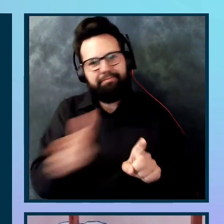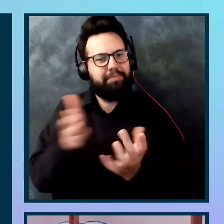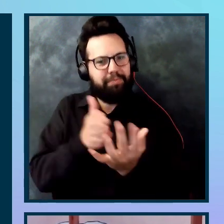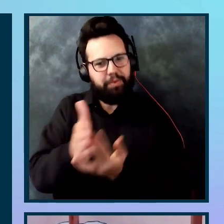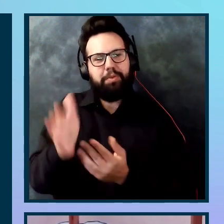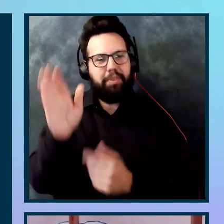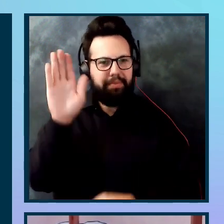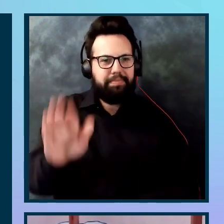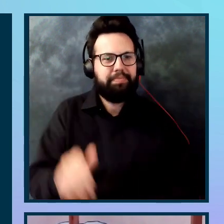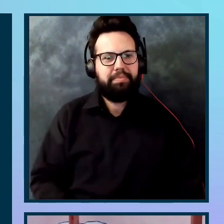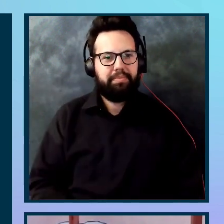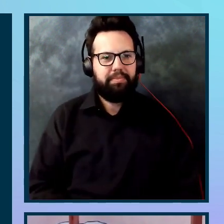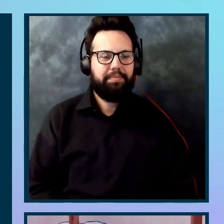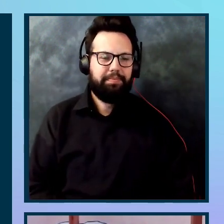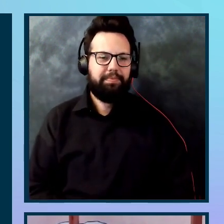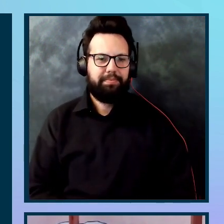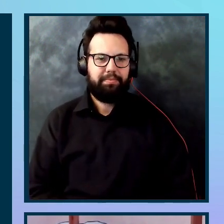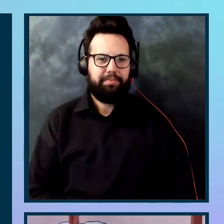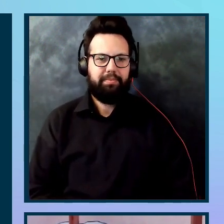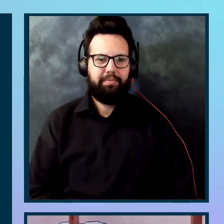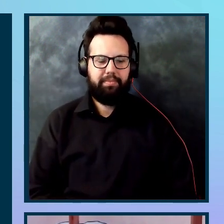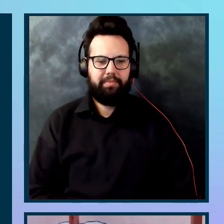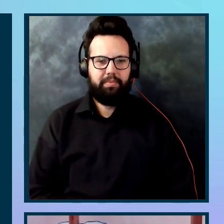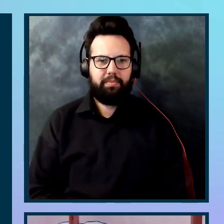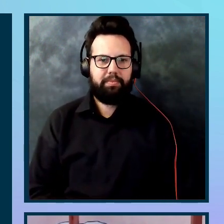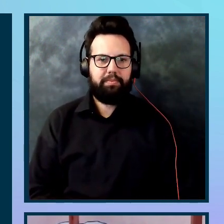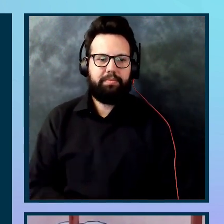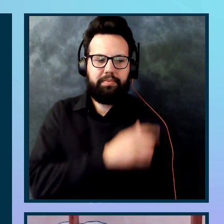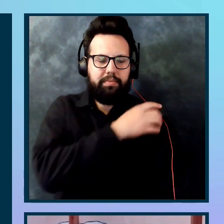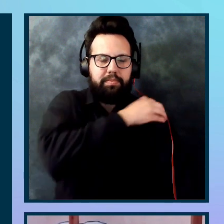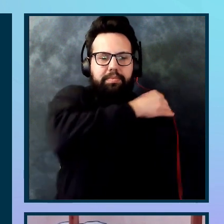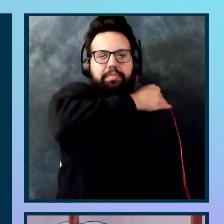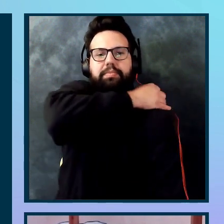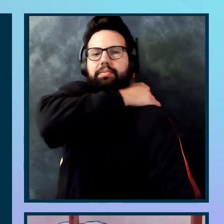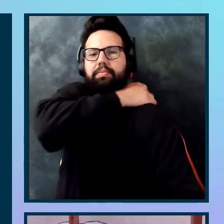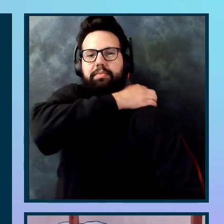So the key here is story-writing,